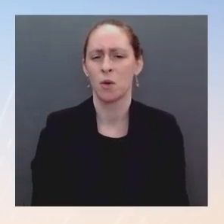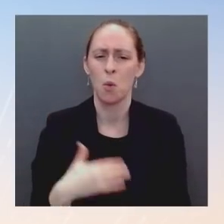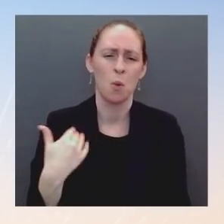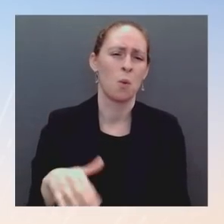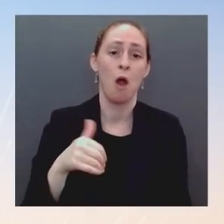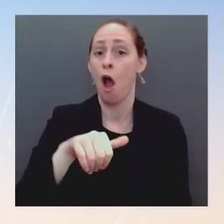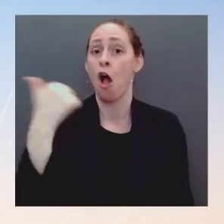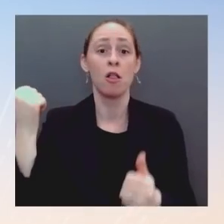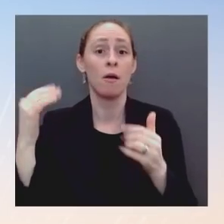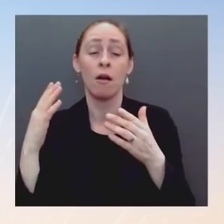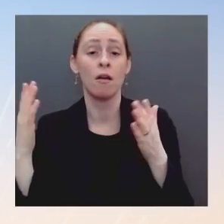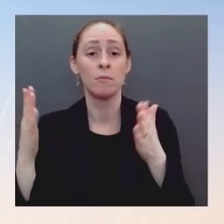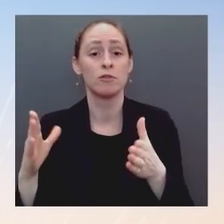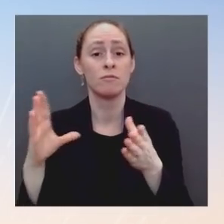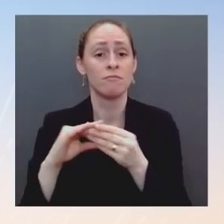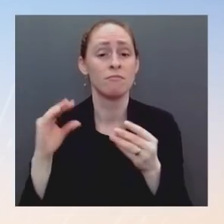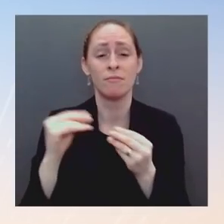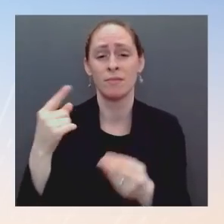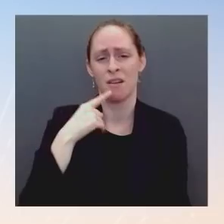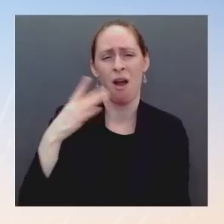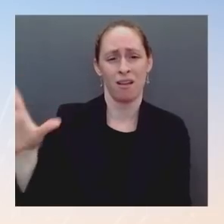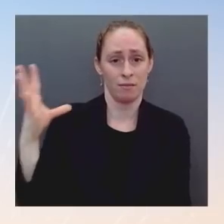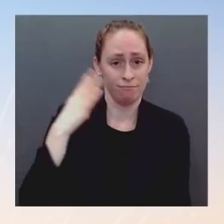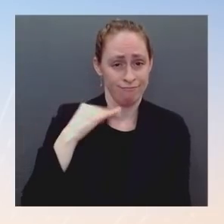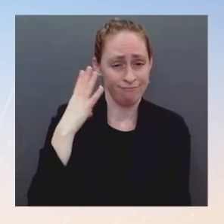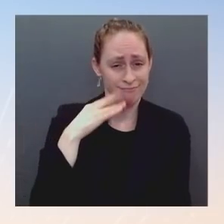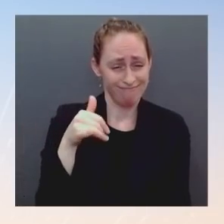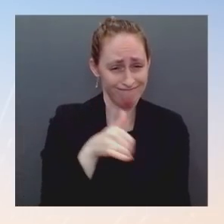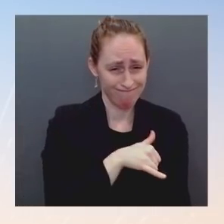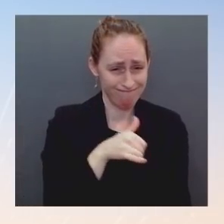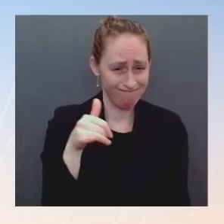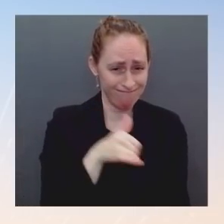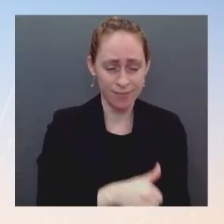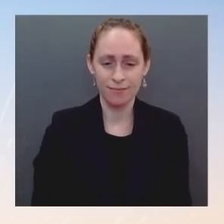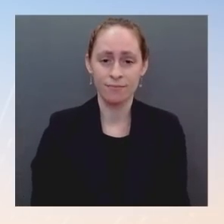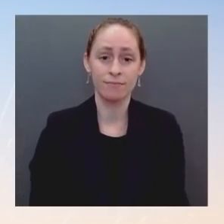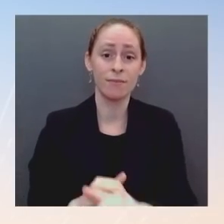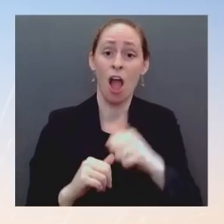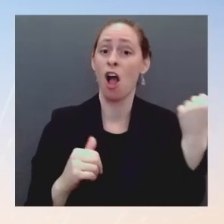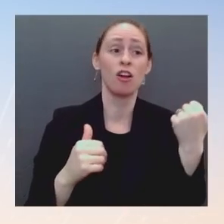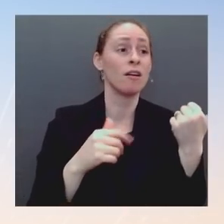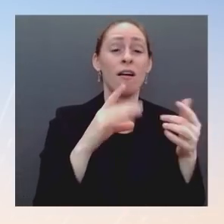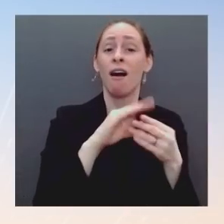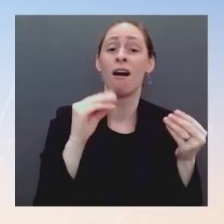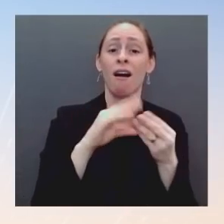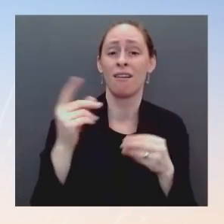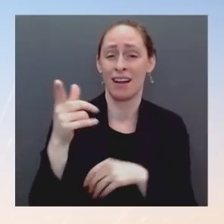President and CEO, Cam Fine: "An outstanding group of nominees. I hope the Senate will confirm them as soon as possible."